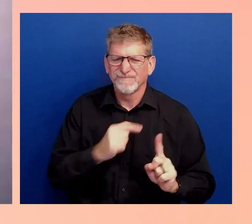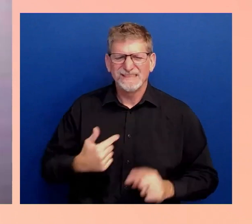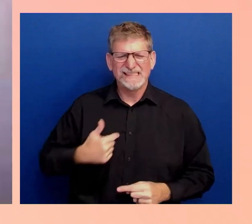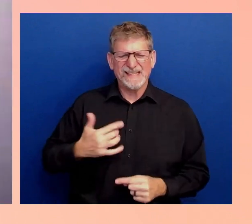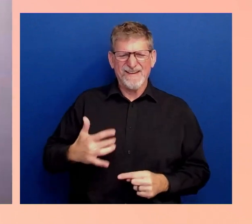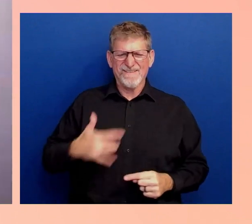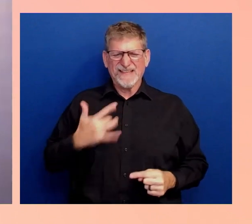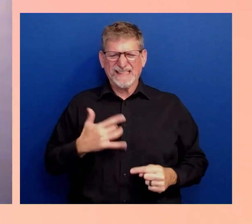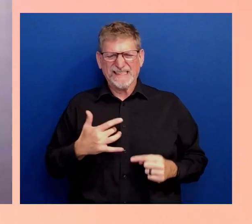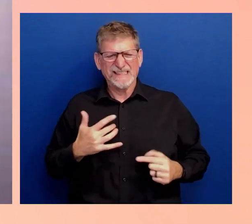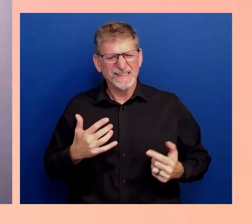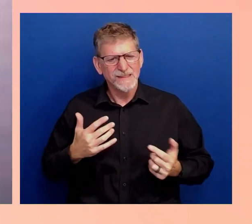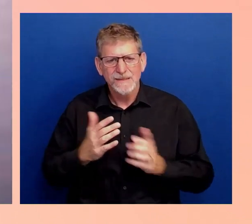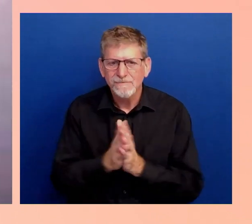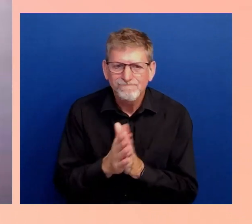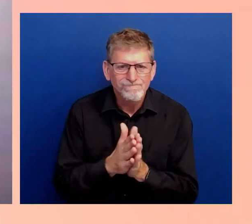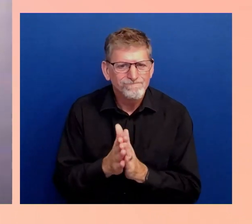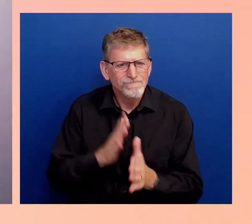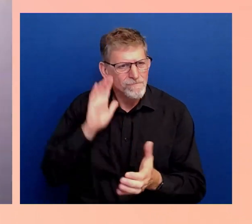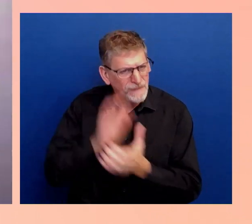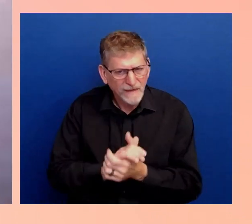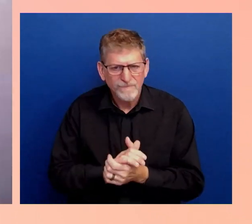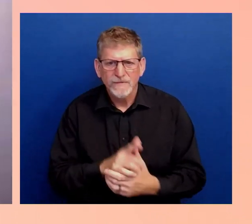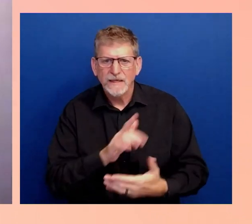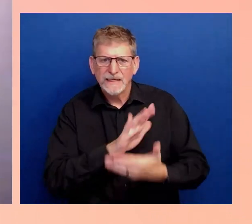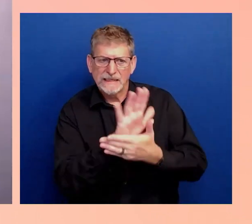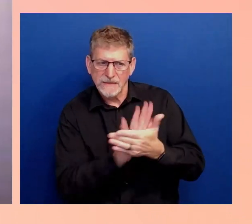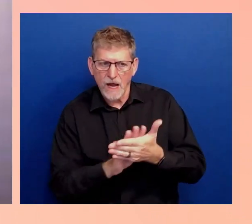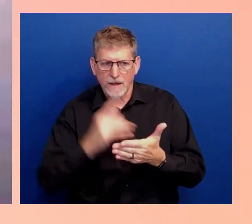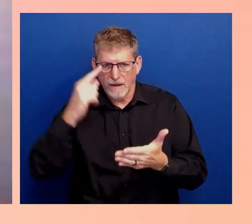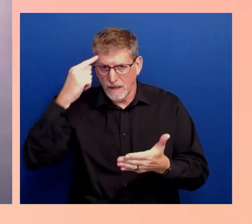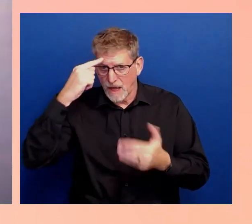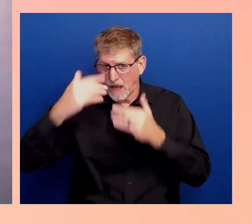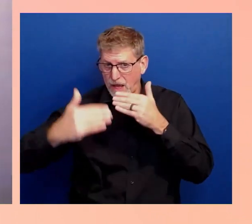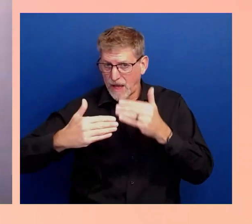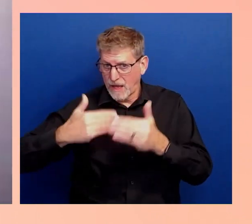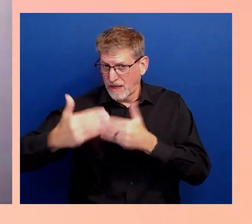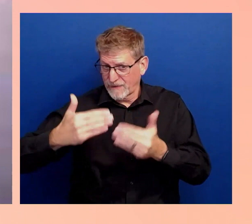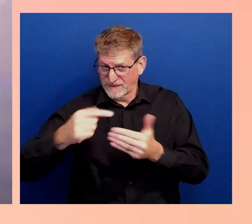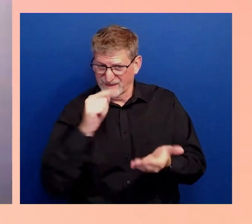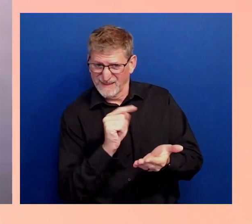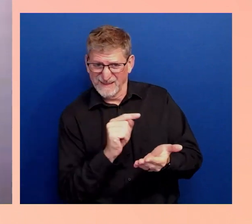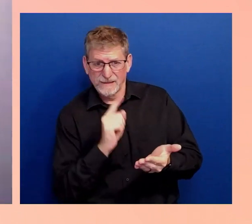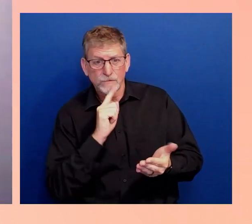cognition in mind is radical and that it's liberatory.